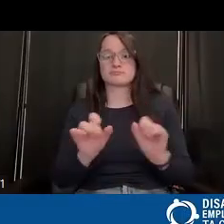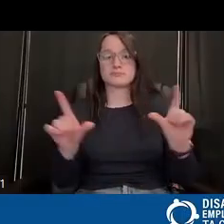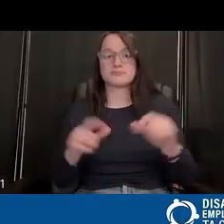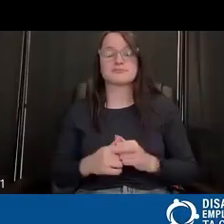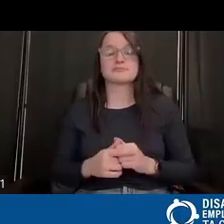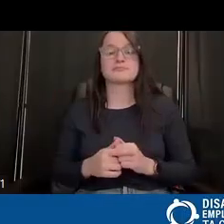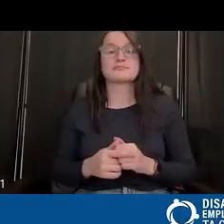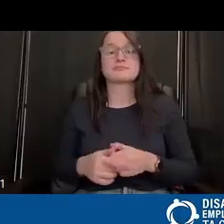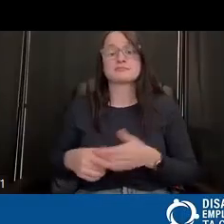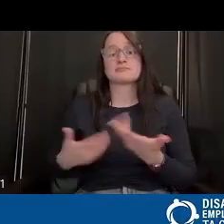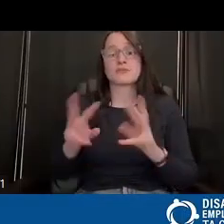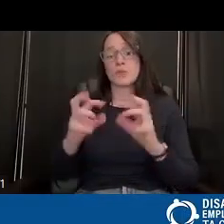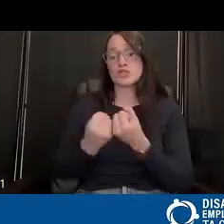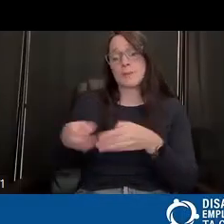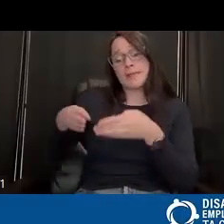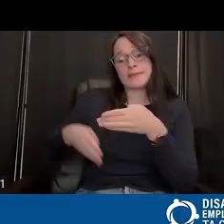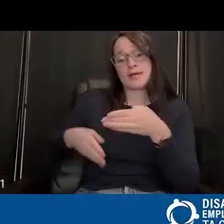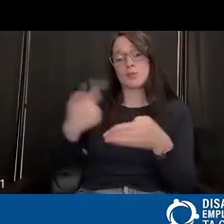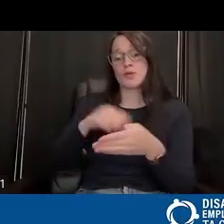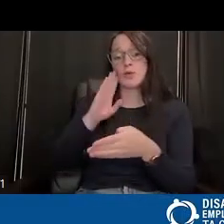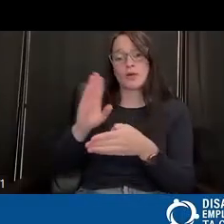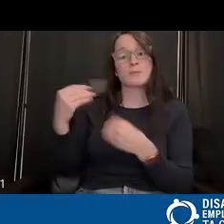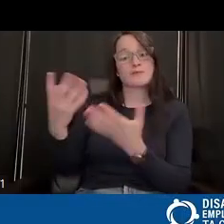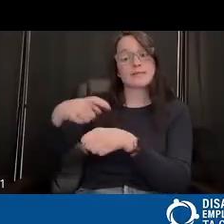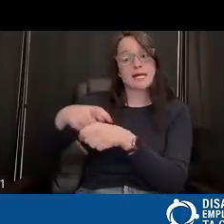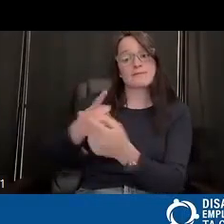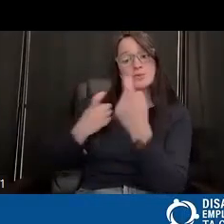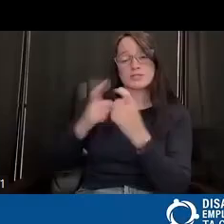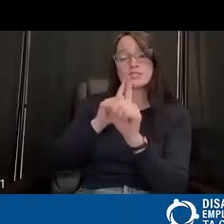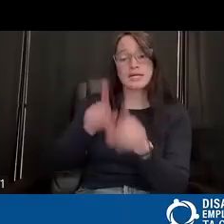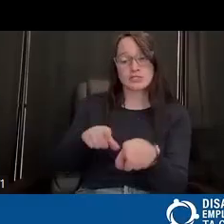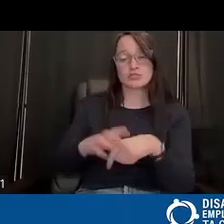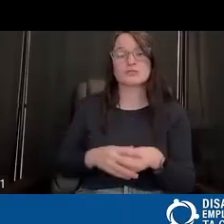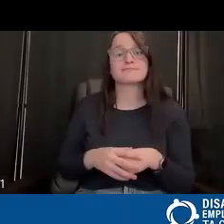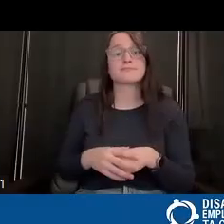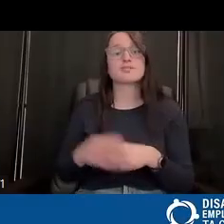and answers today. Um, and we collected some questions through registration. Um, we'll aim